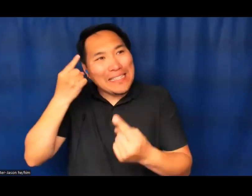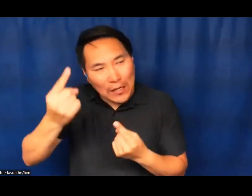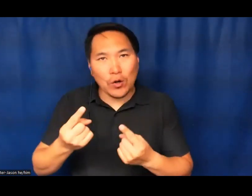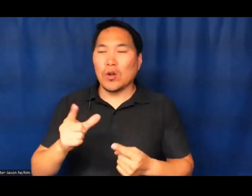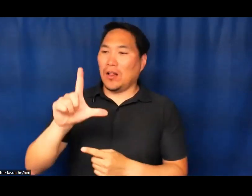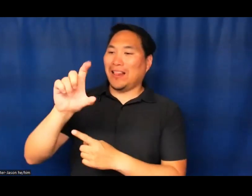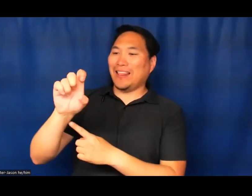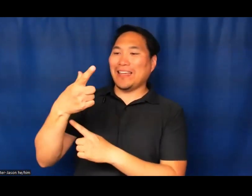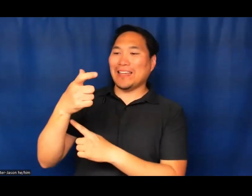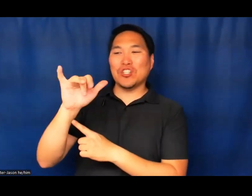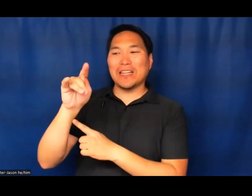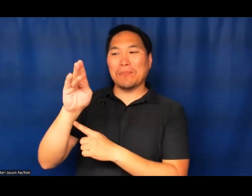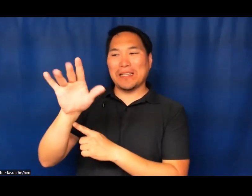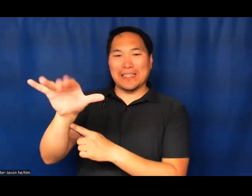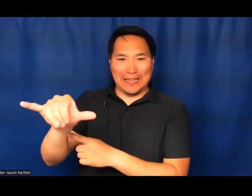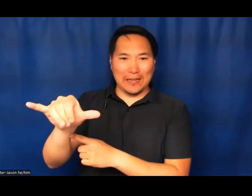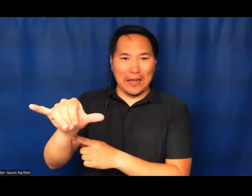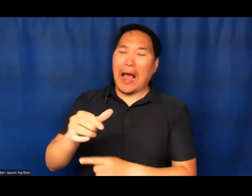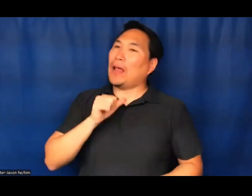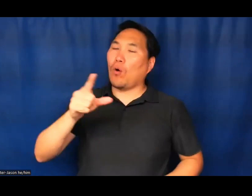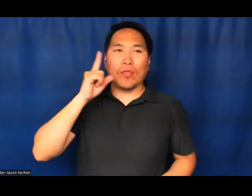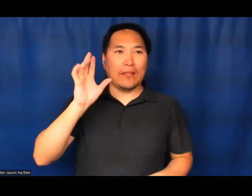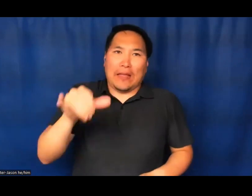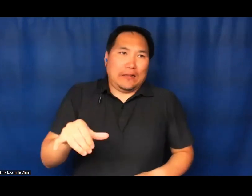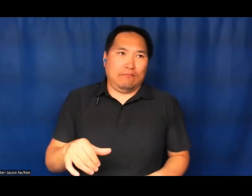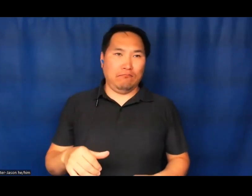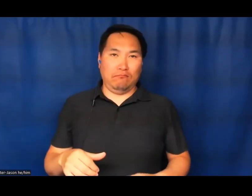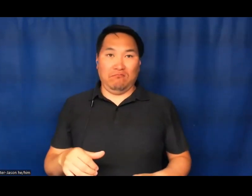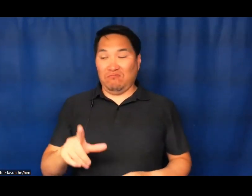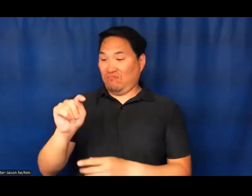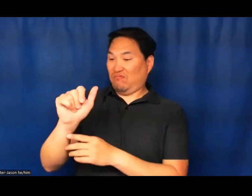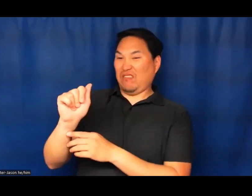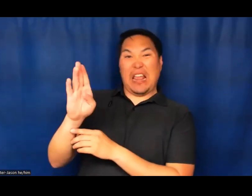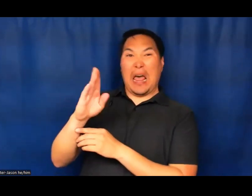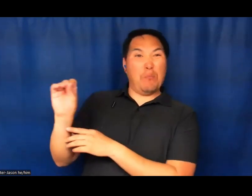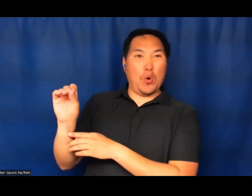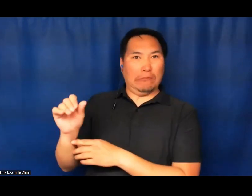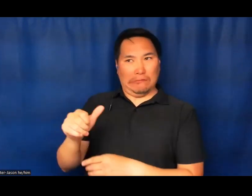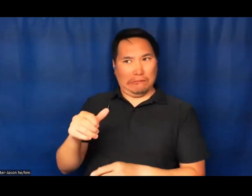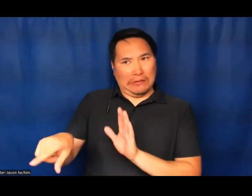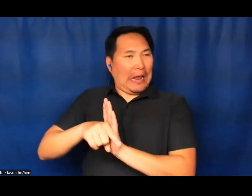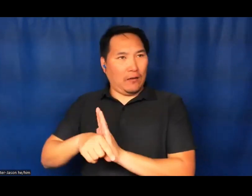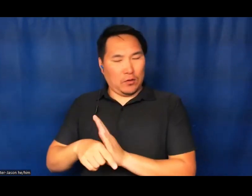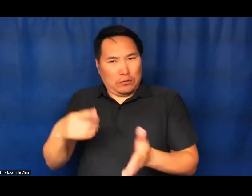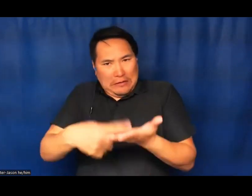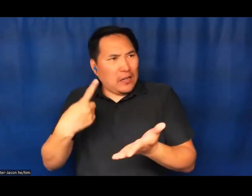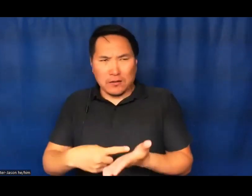I don't think it should be taboo and bipartisan to talk about the legitimacy issue with the